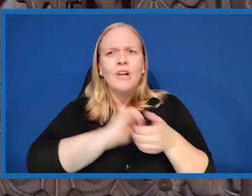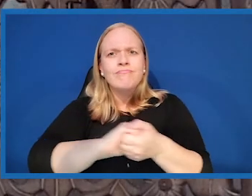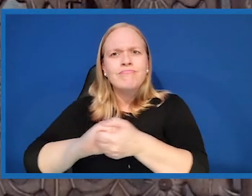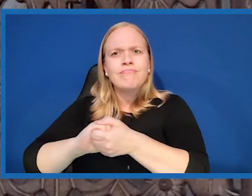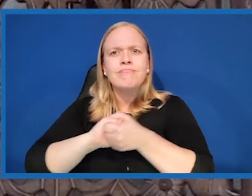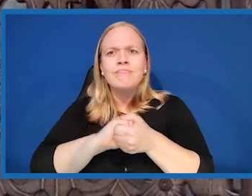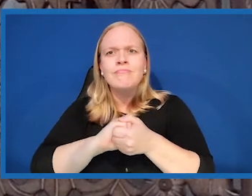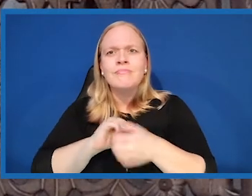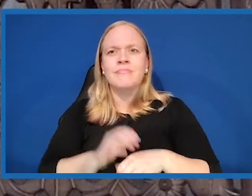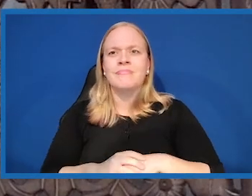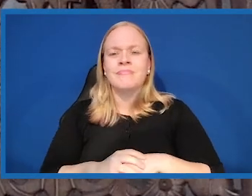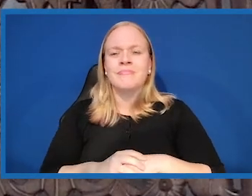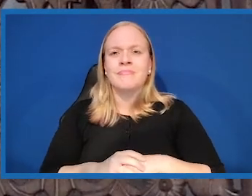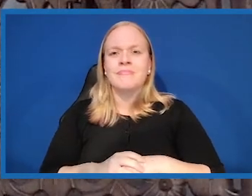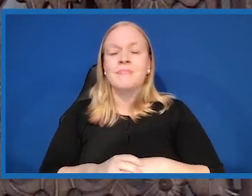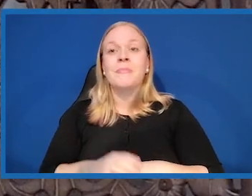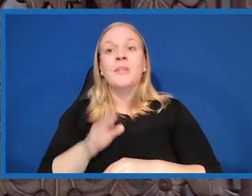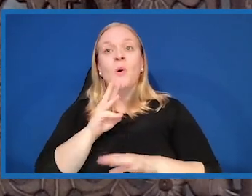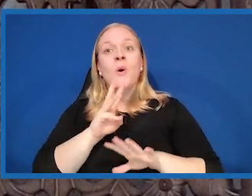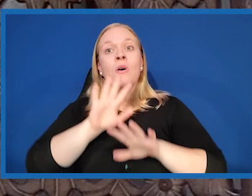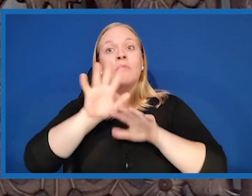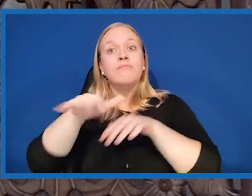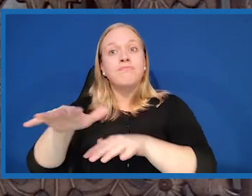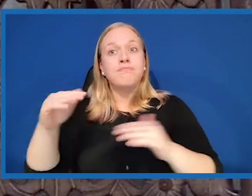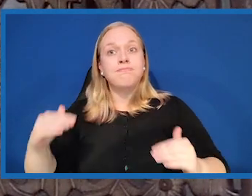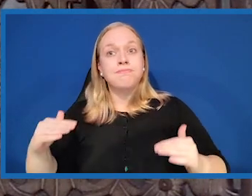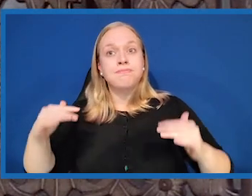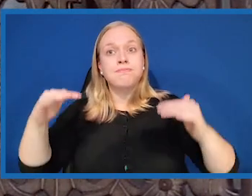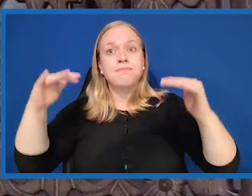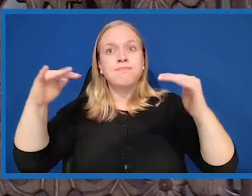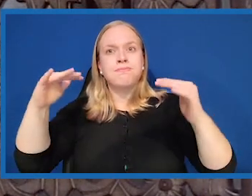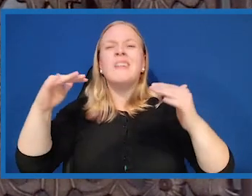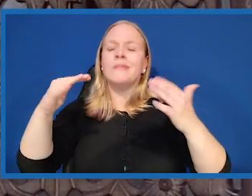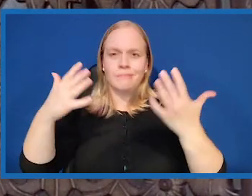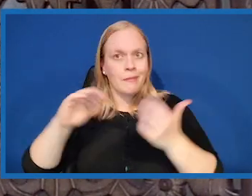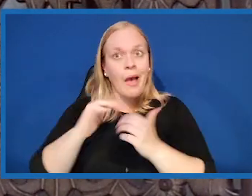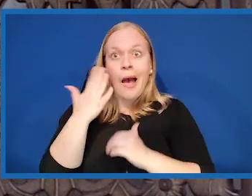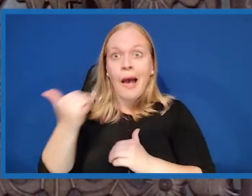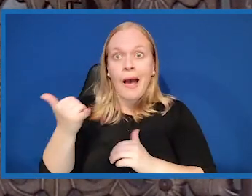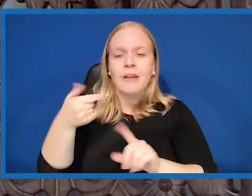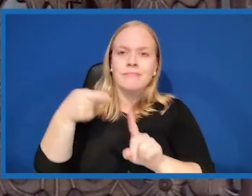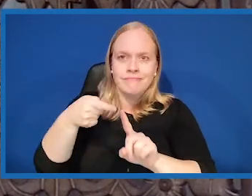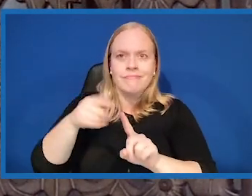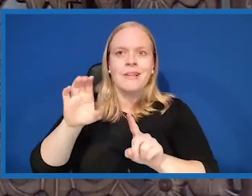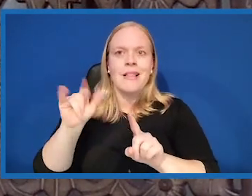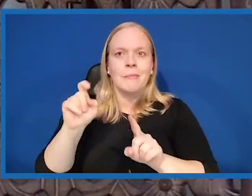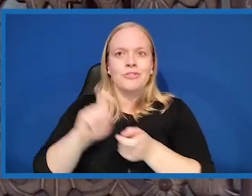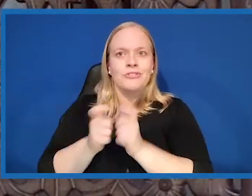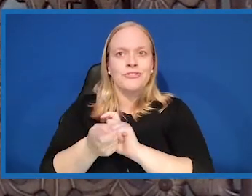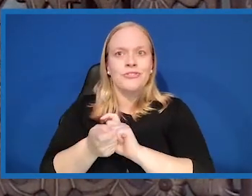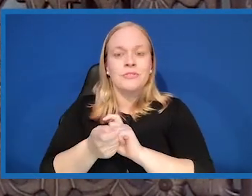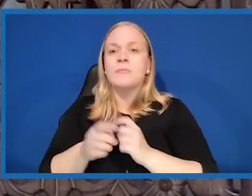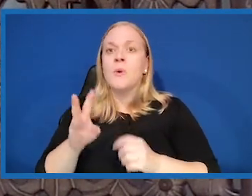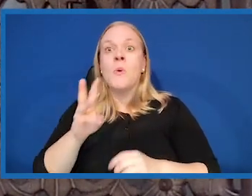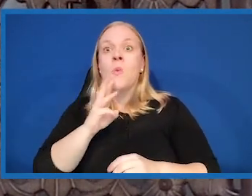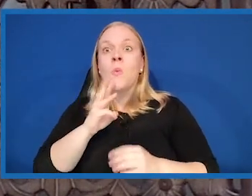SEA LEVEL RISE IS A DIRECT RESULT OF CLIMATE CHANGE. AS OCEAN TEMPERATURES INCREASE, OUR GLOBAL OCEAN EXPANDS. AS ICE SHEETS